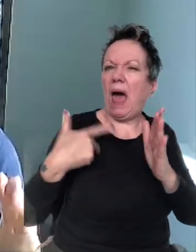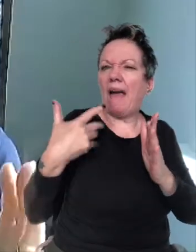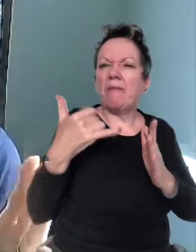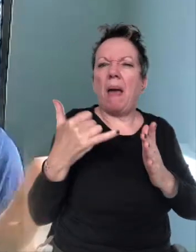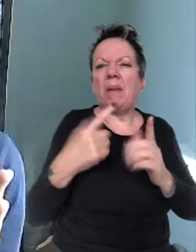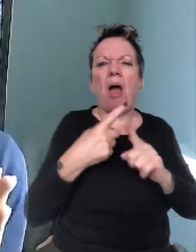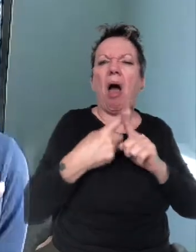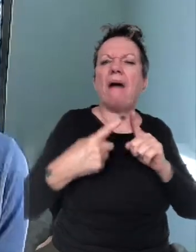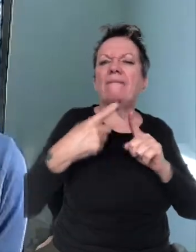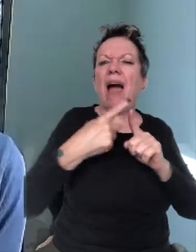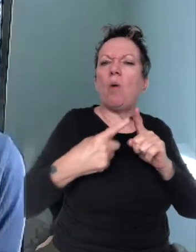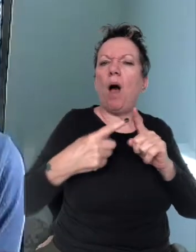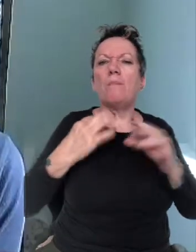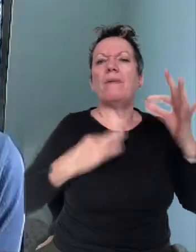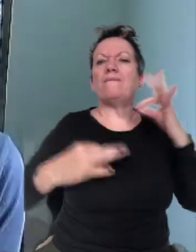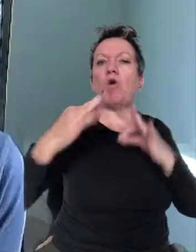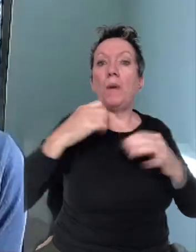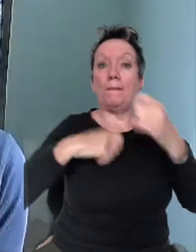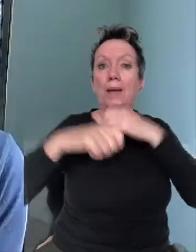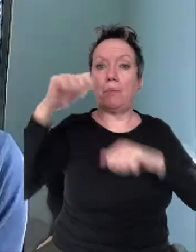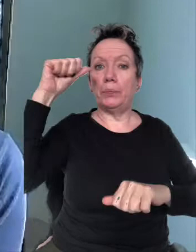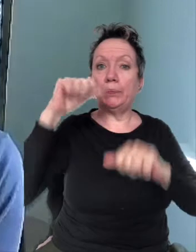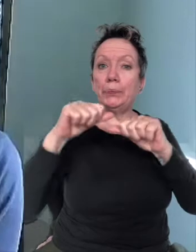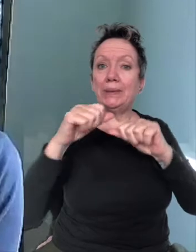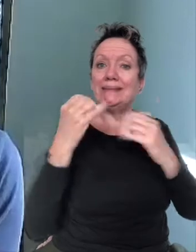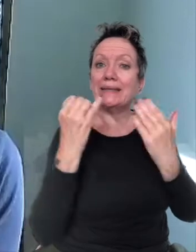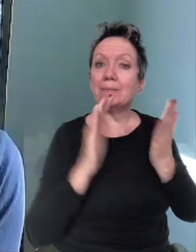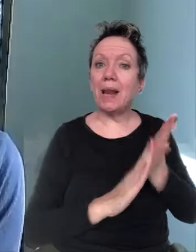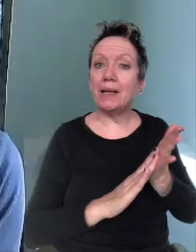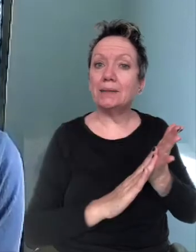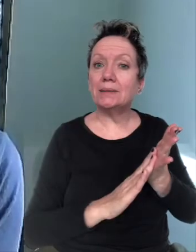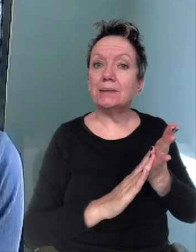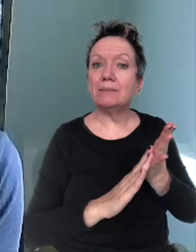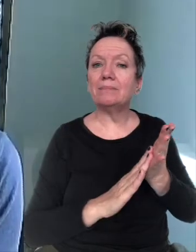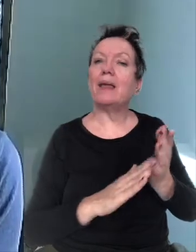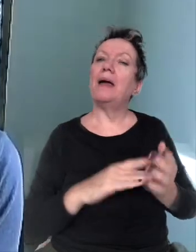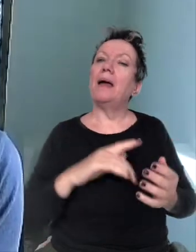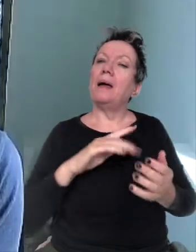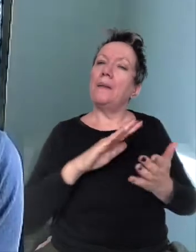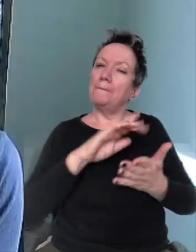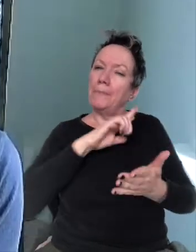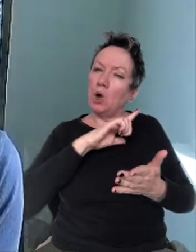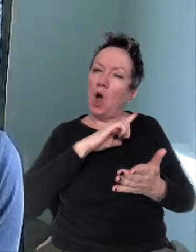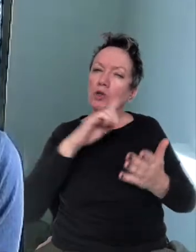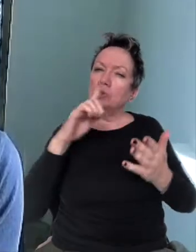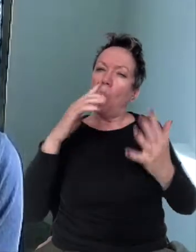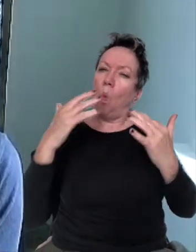They kind of brought down to six minutes. So kind of reacting to what audiences want and what they're able to take.